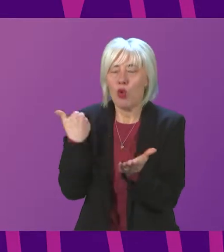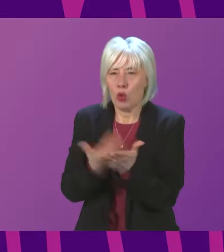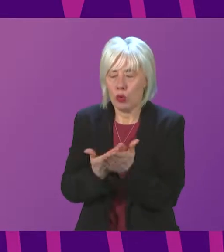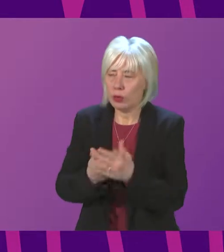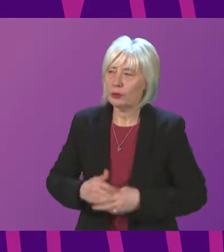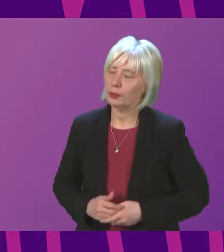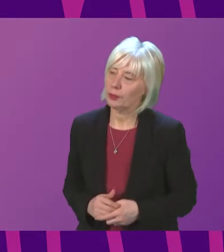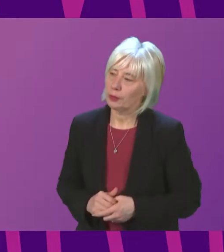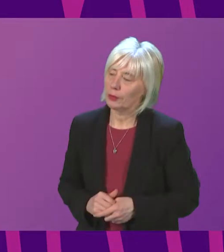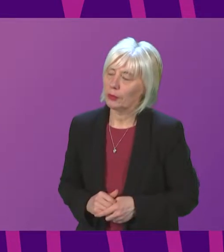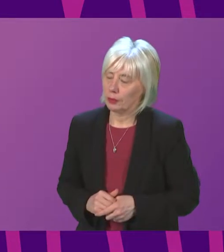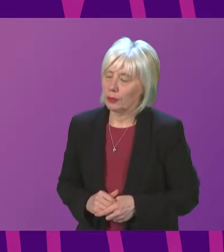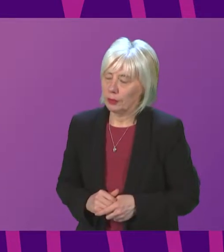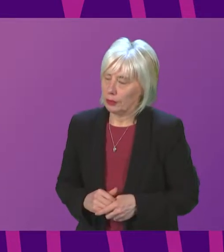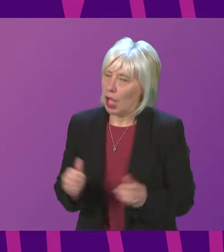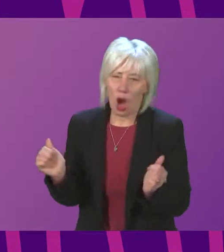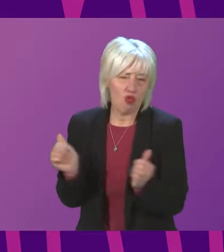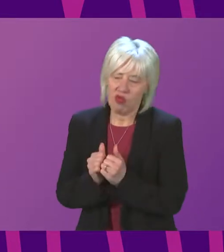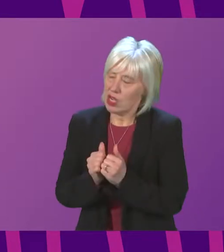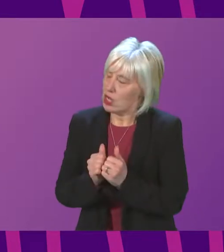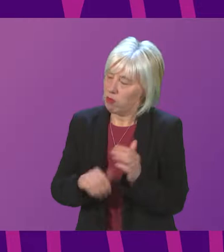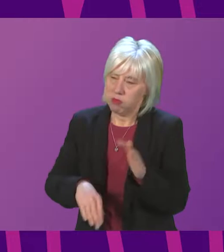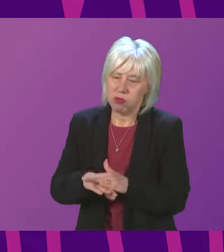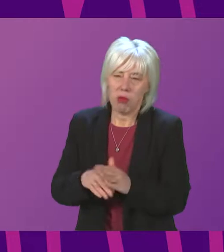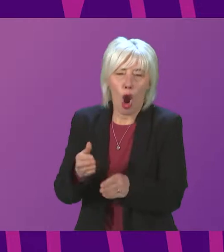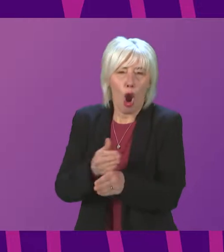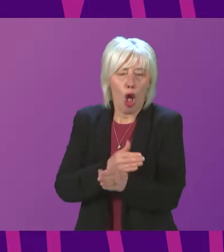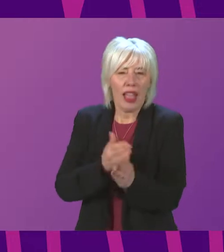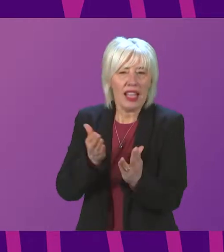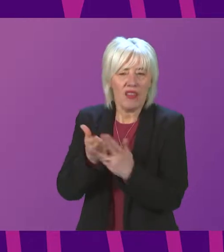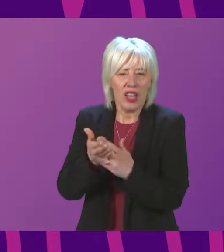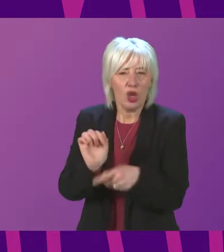I agree whole-heartedly that early intervention and prevention are central to supporting the